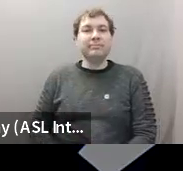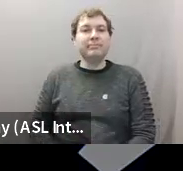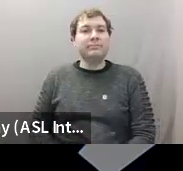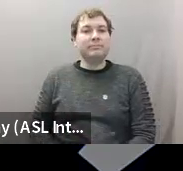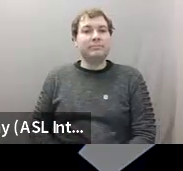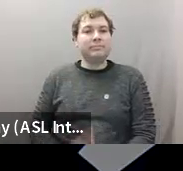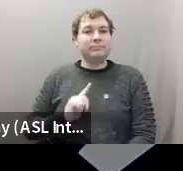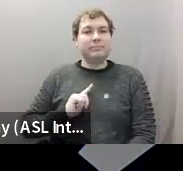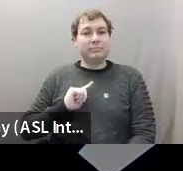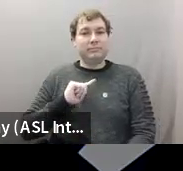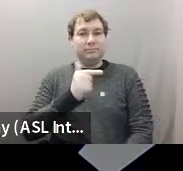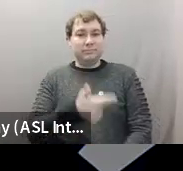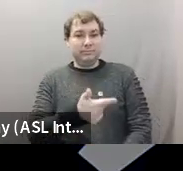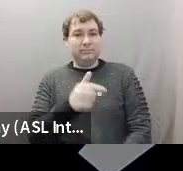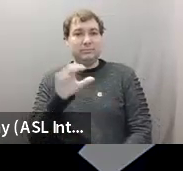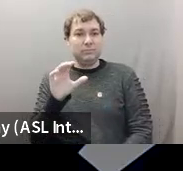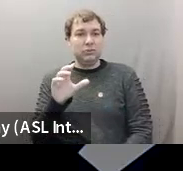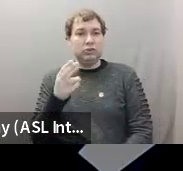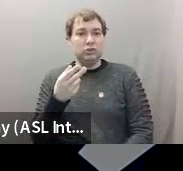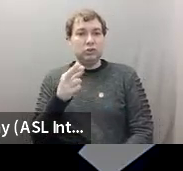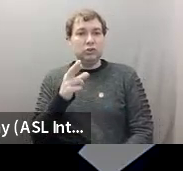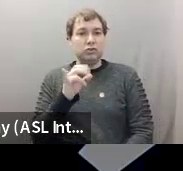Scott Birkenbuel (he, him) VP APRIL: Christine, you had your hand up, and then Cassidy has her hand up next.